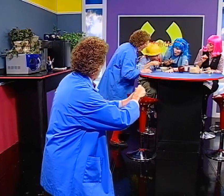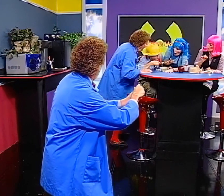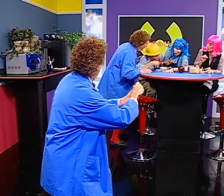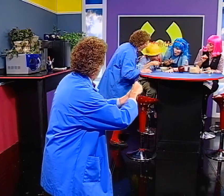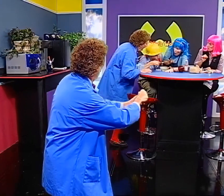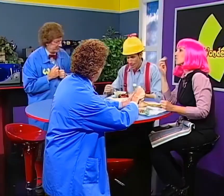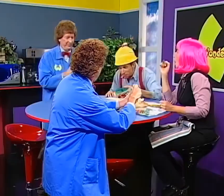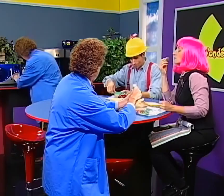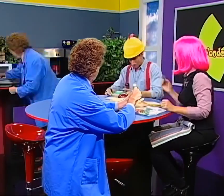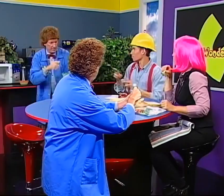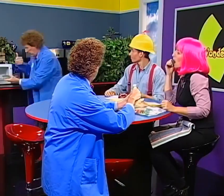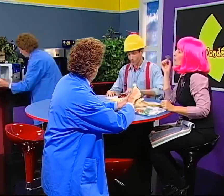AND START.